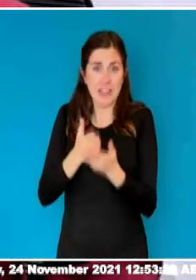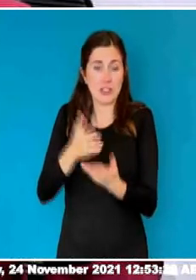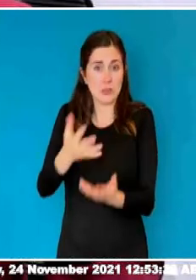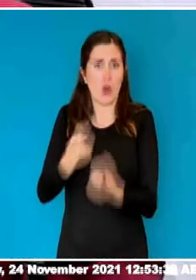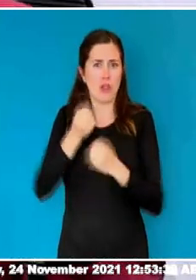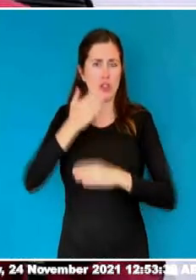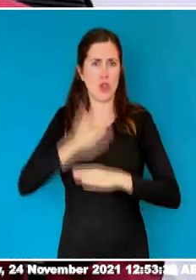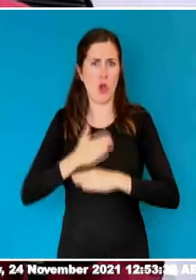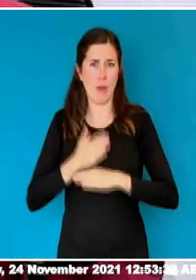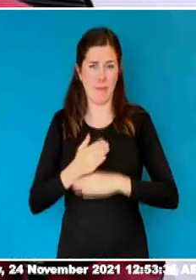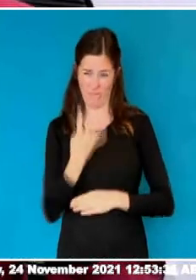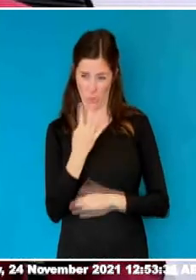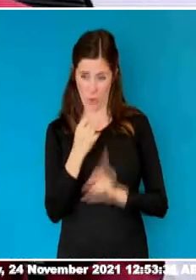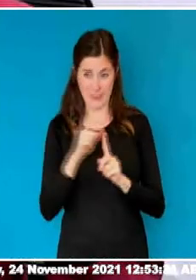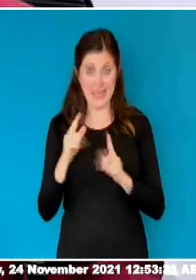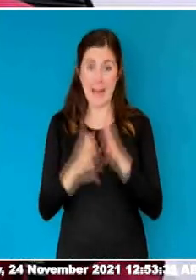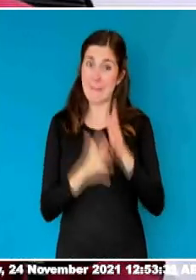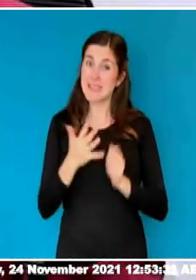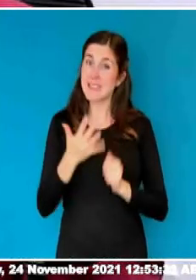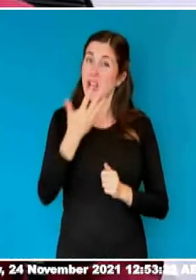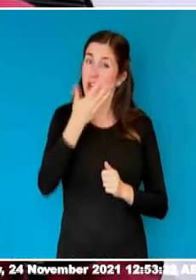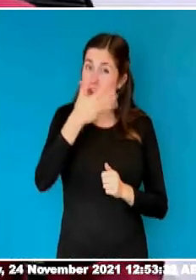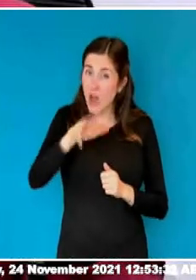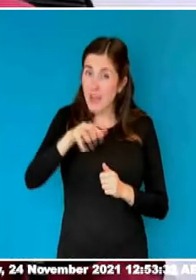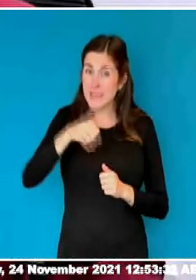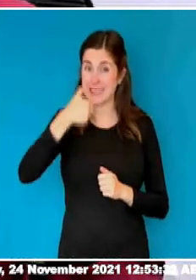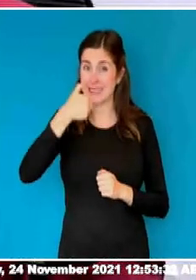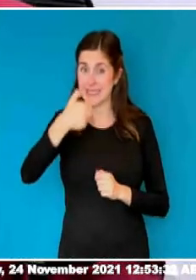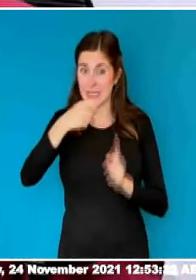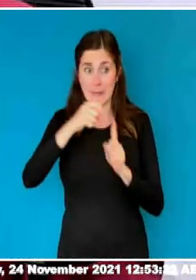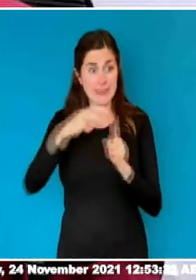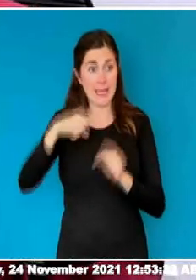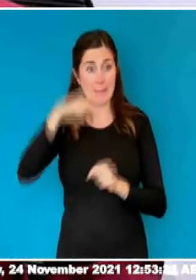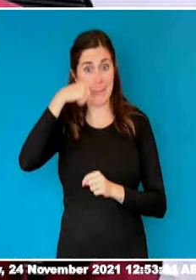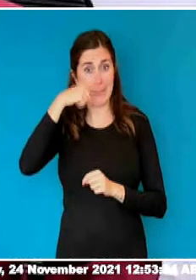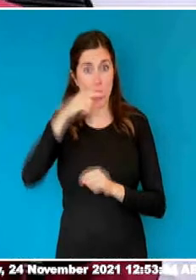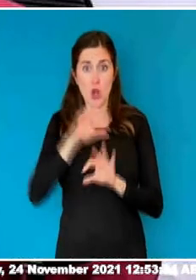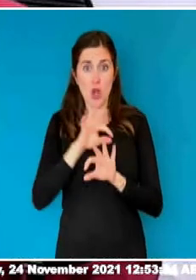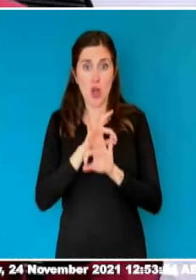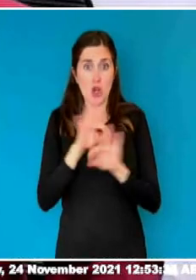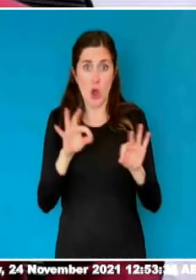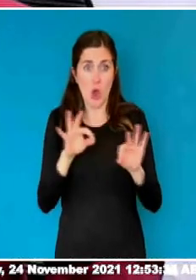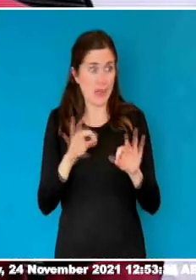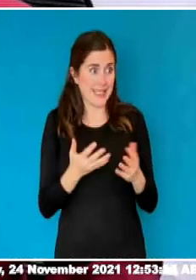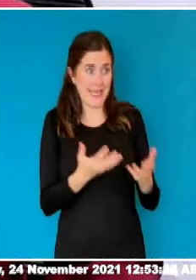Does it suggest that 96 per cent of people don't get an appointment using that process,